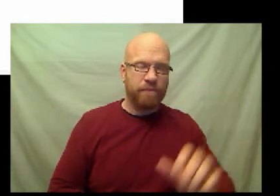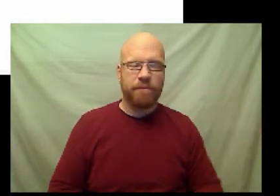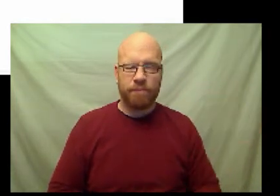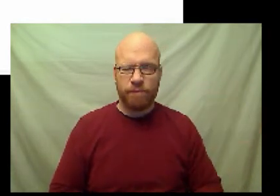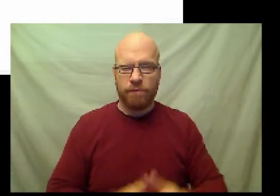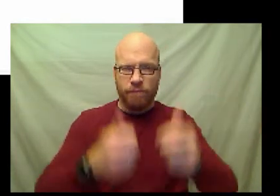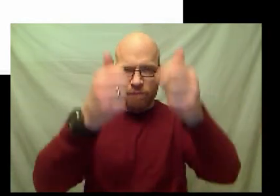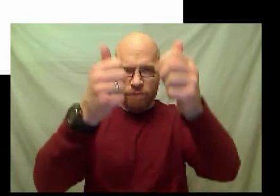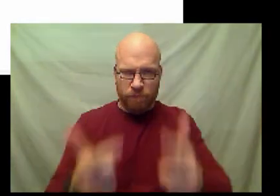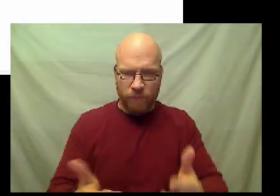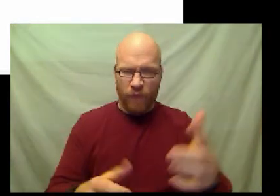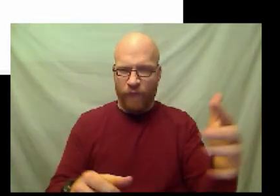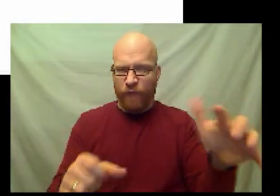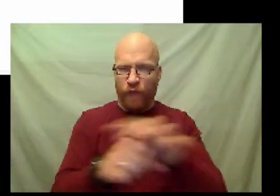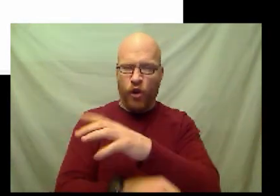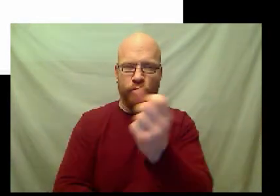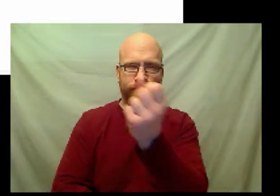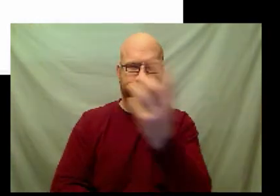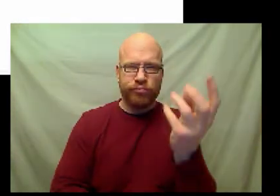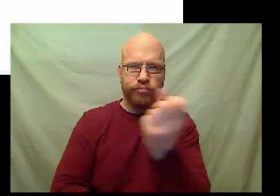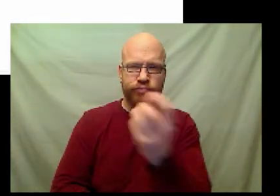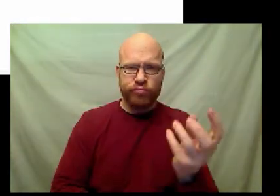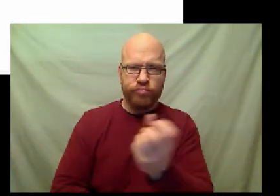Okay? All those are fully factored.